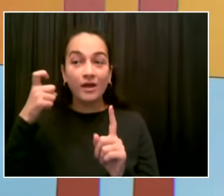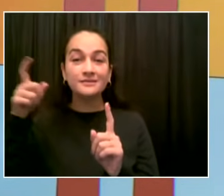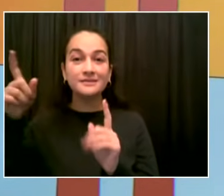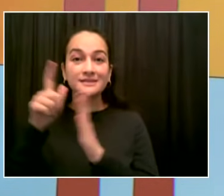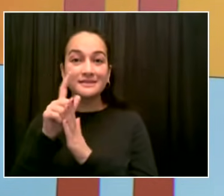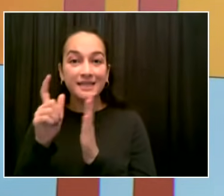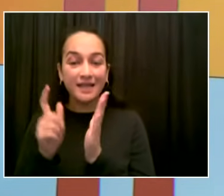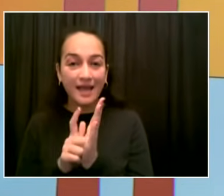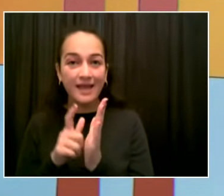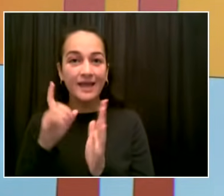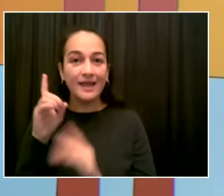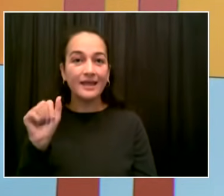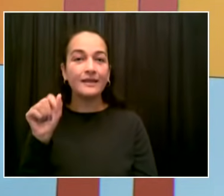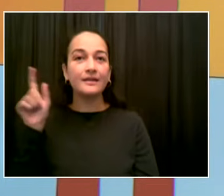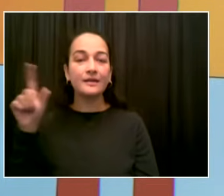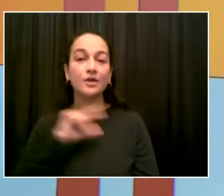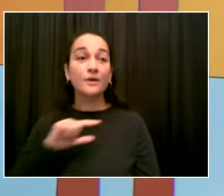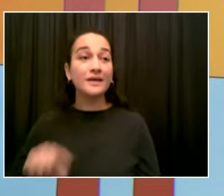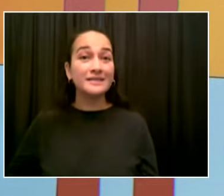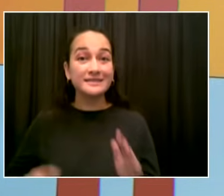JAMES VISITED RIKERS YESTERDAY